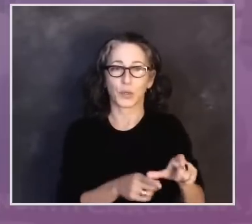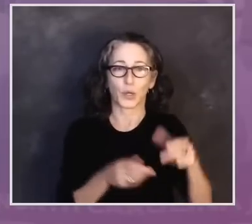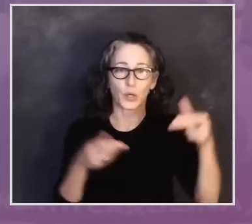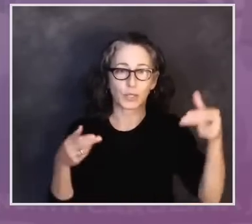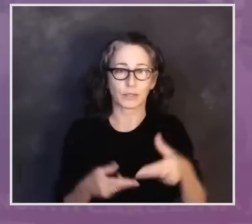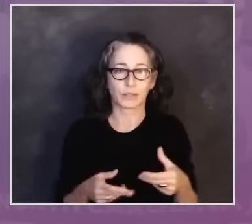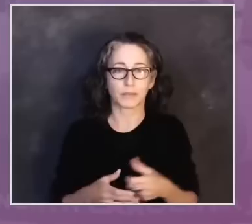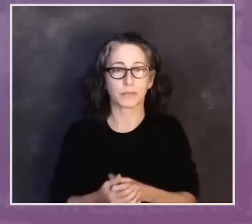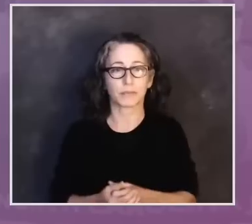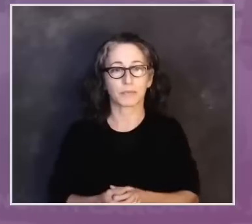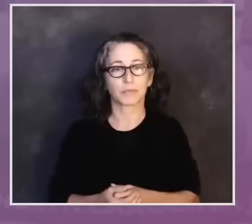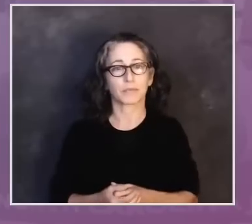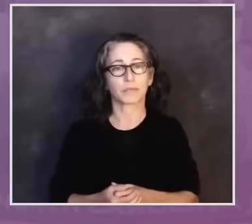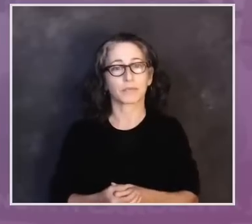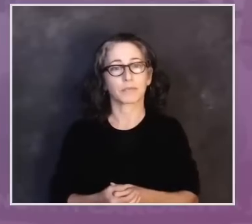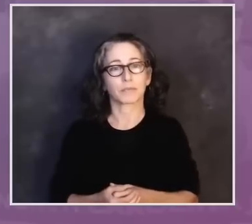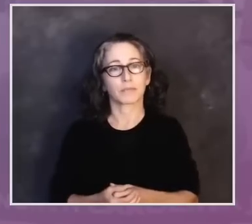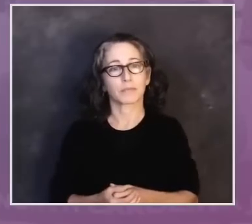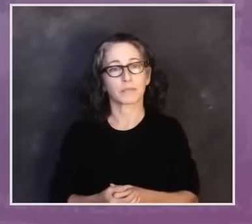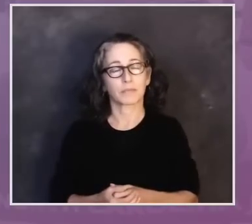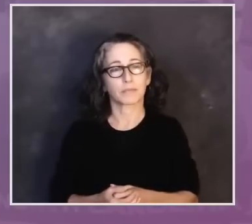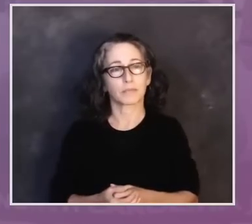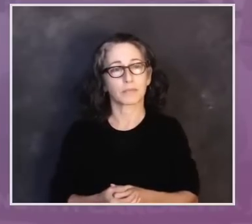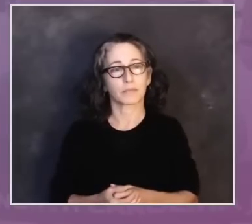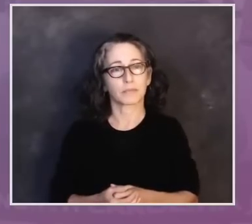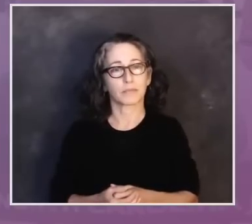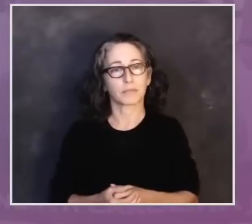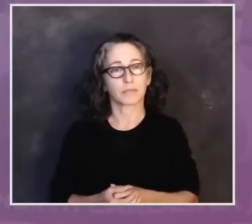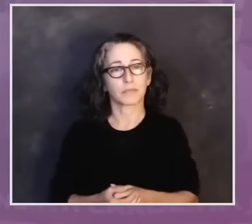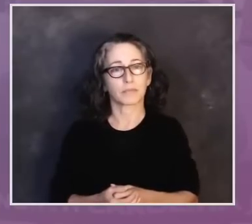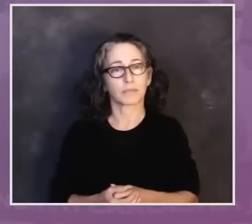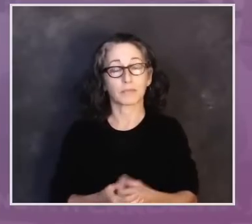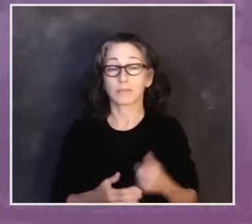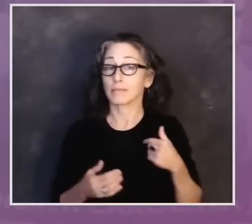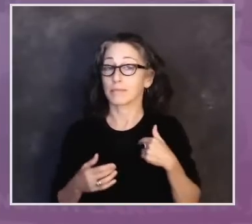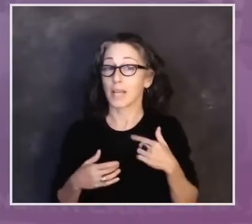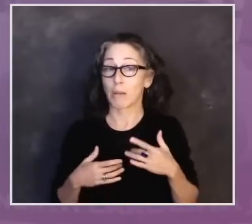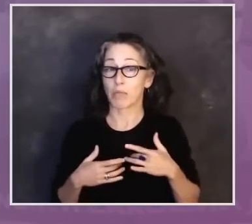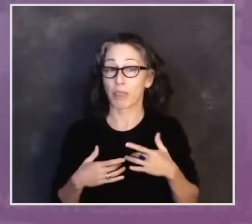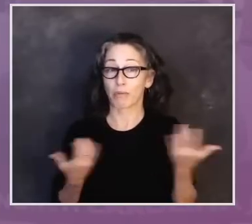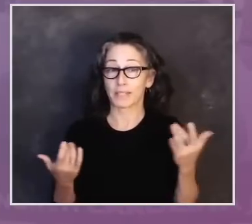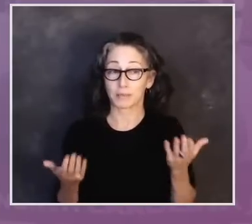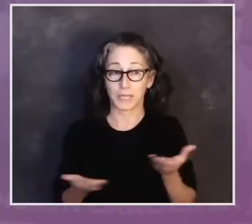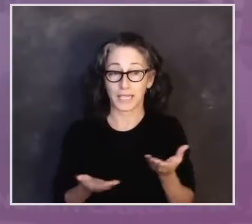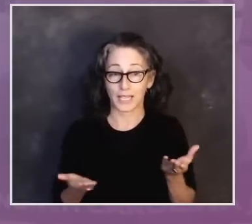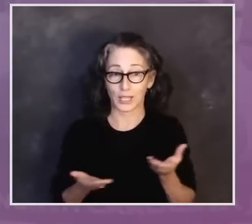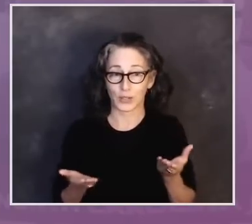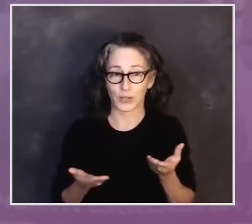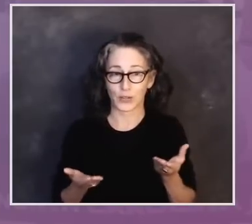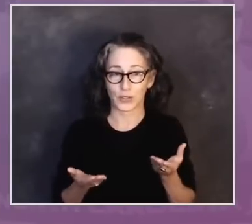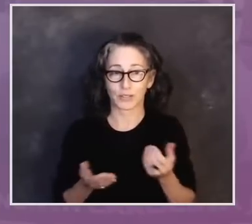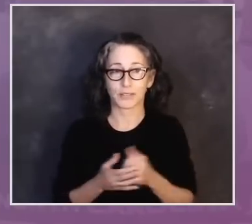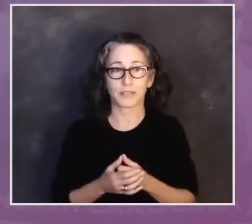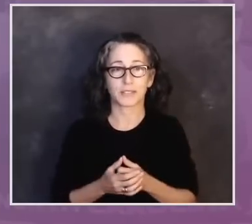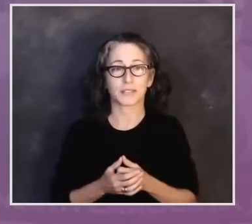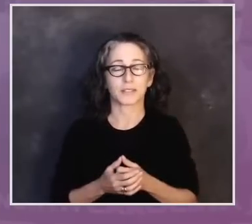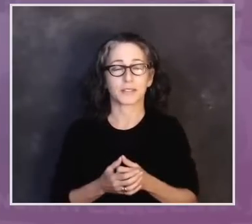I REALLY APPRECIATE THOSE KIND